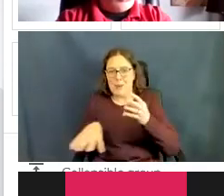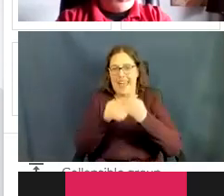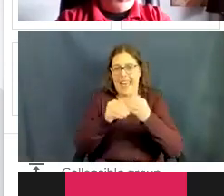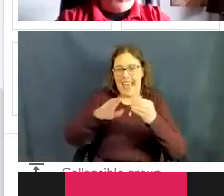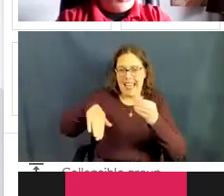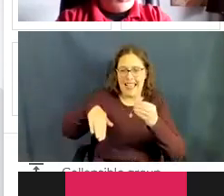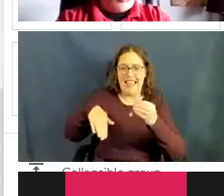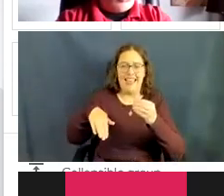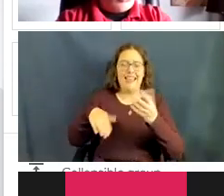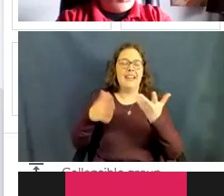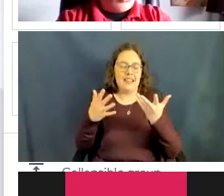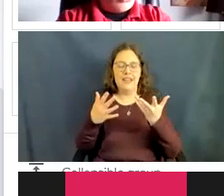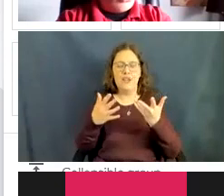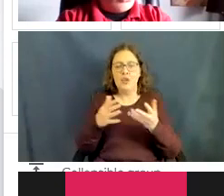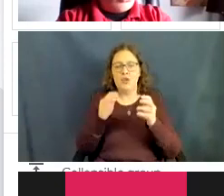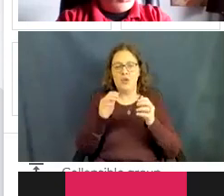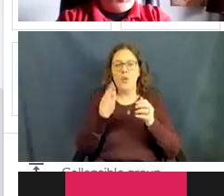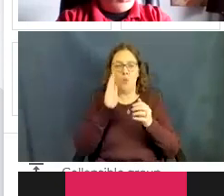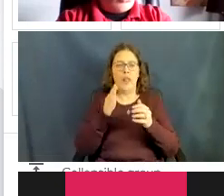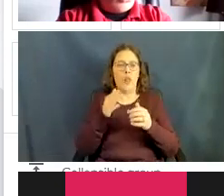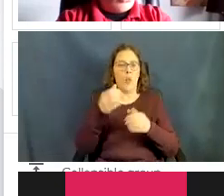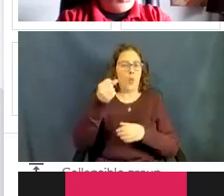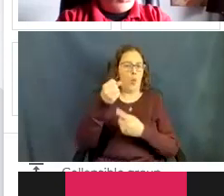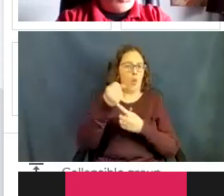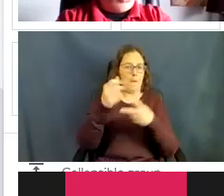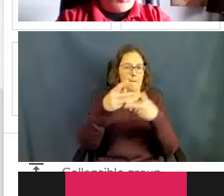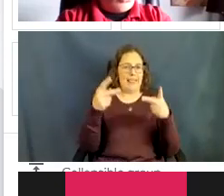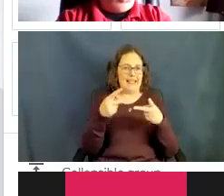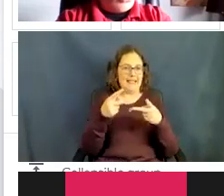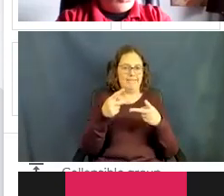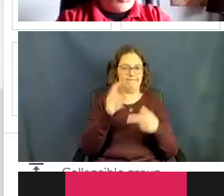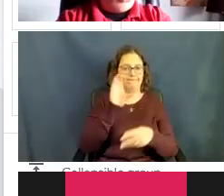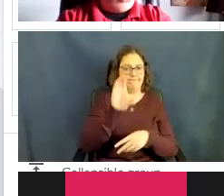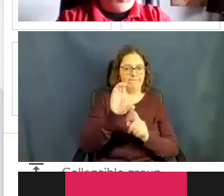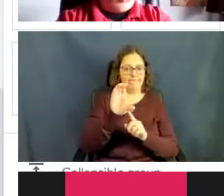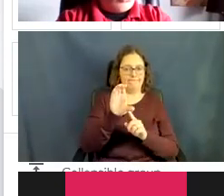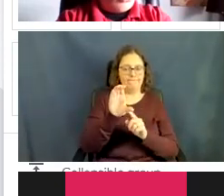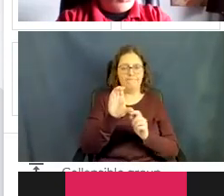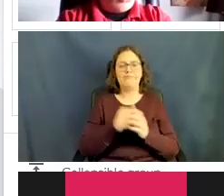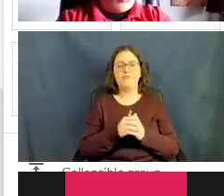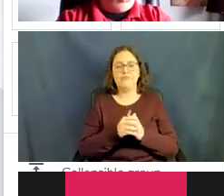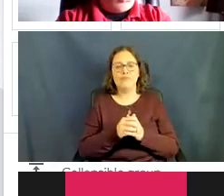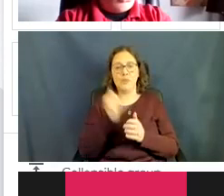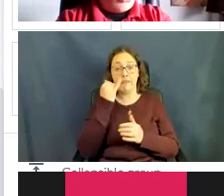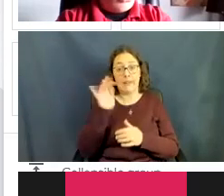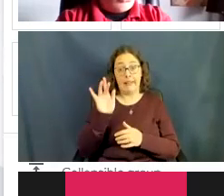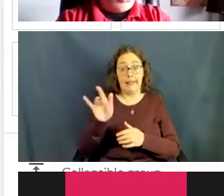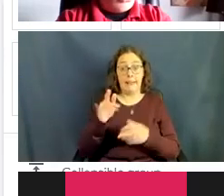Hold control and click on the White House at the same time, it will take her back to the Tyler page.